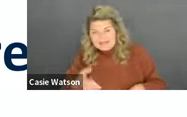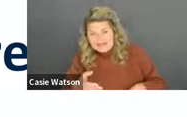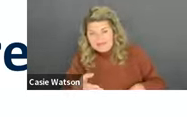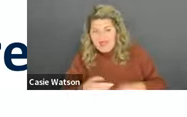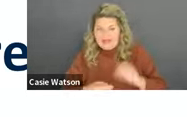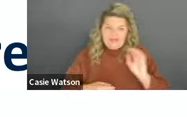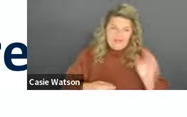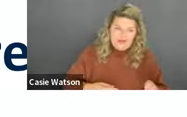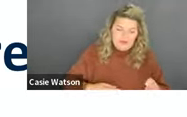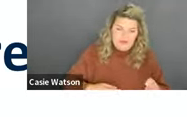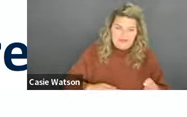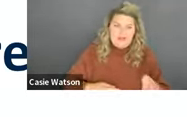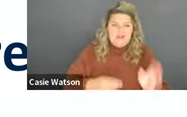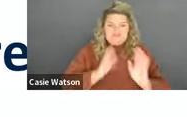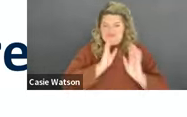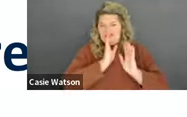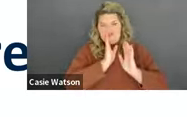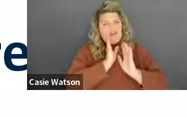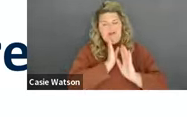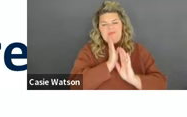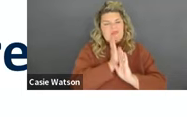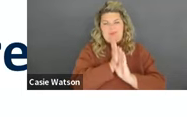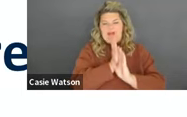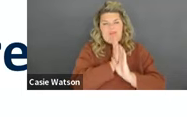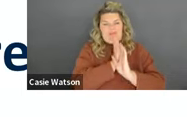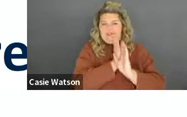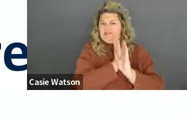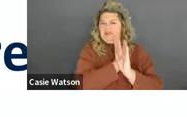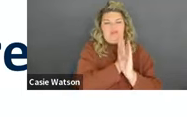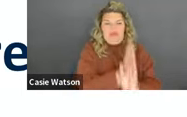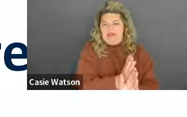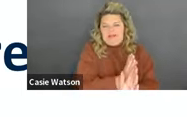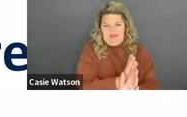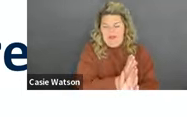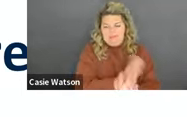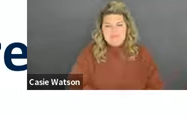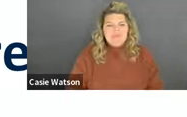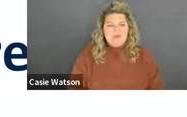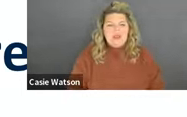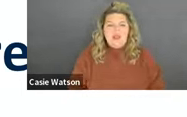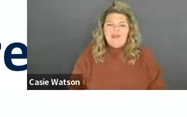Ask him that. Can they do this? It's very respectful if you just talk directly to them.